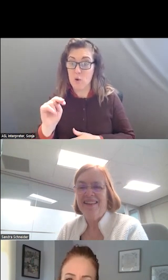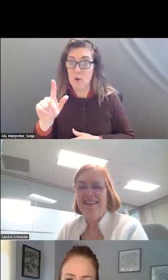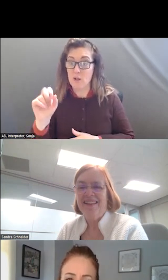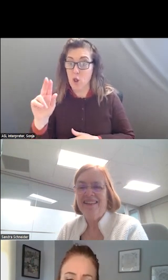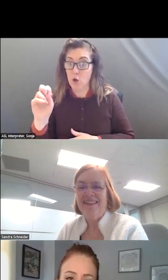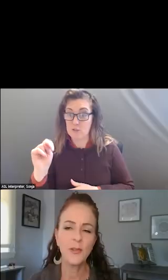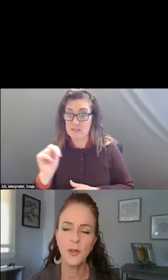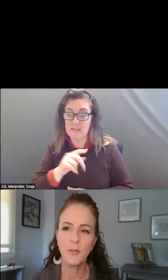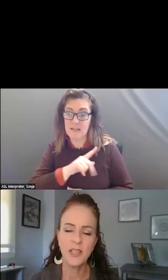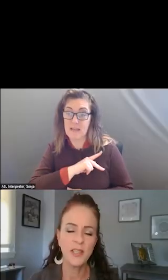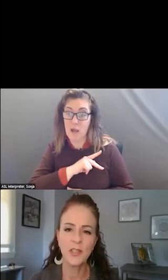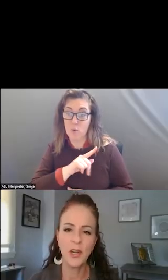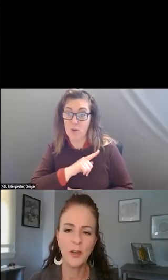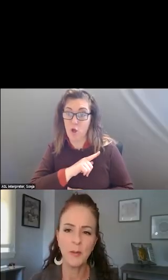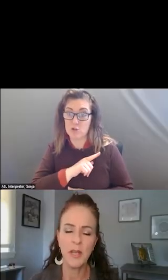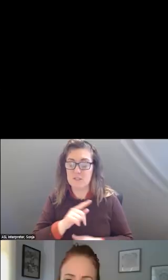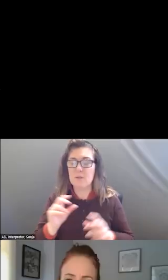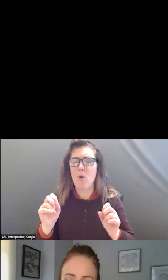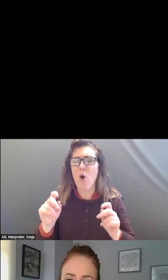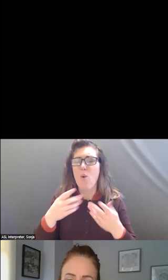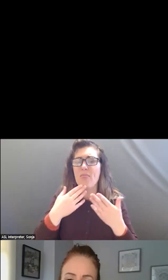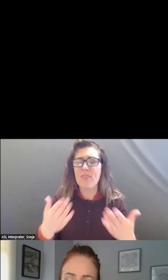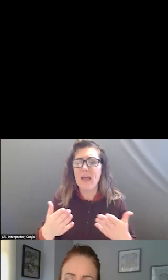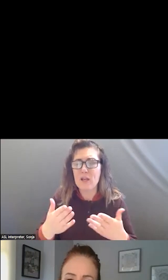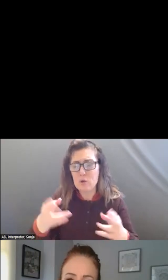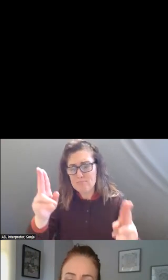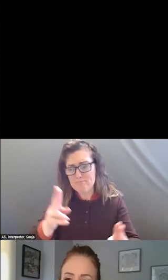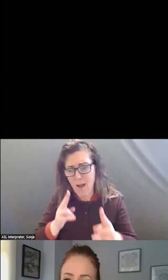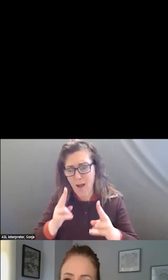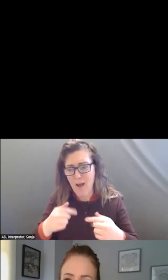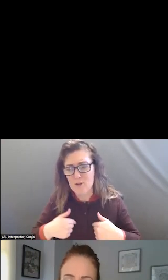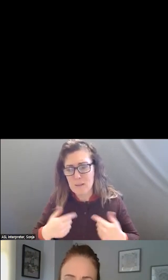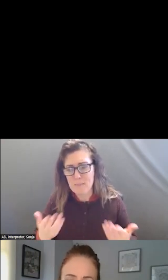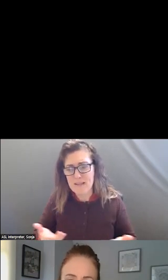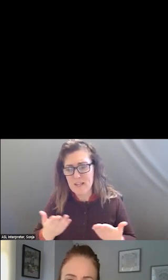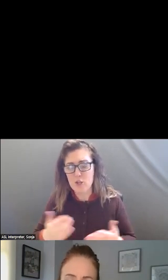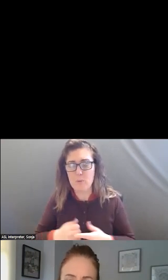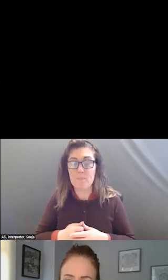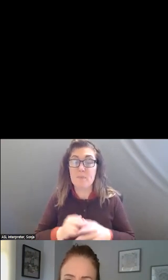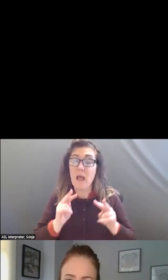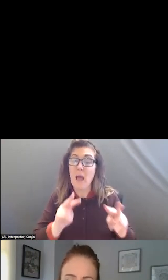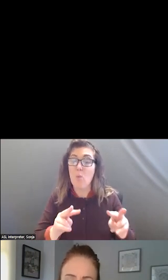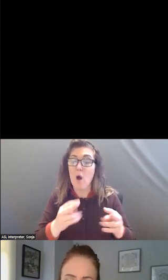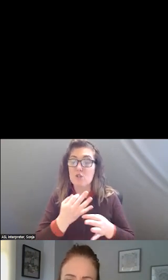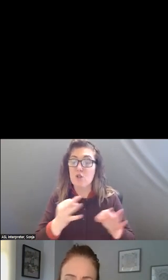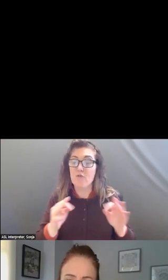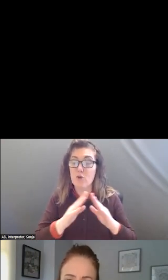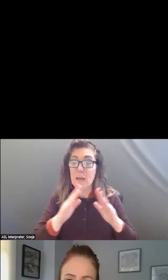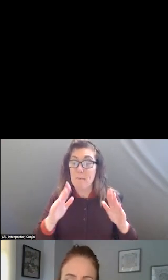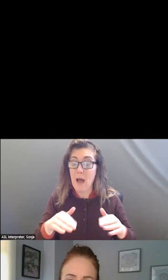: THANK YOU SO MUCH. IT IS AN HONOR TO BE HERE. I JUST WATCHED THAT FREEDOM HOUSE MOVIE A COUPLE OF WEEKS AGO. I WAS